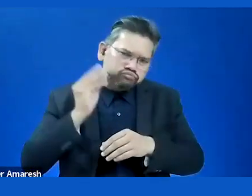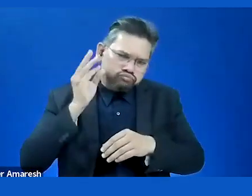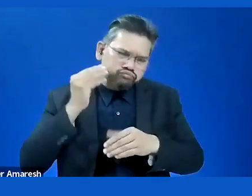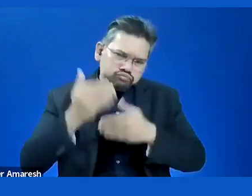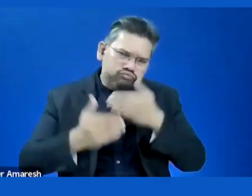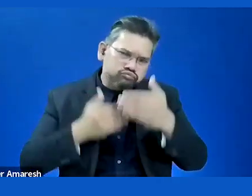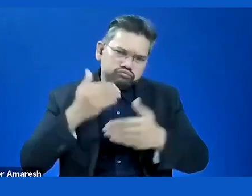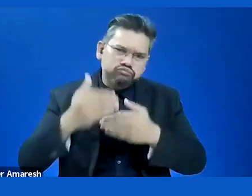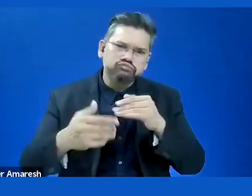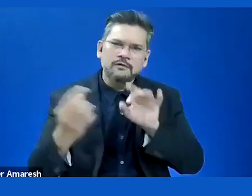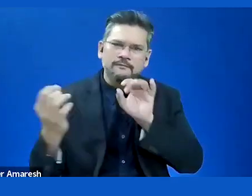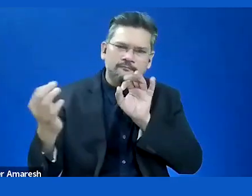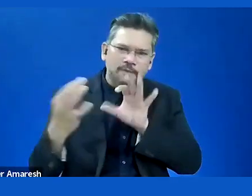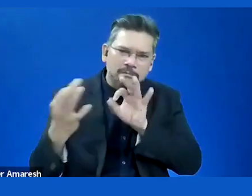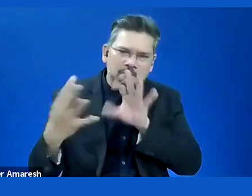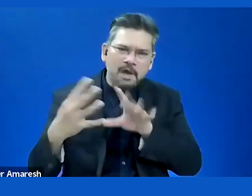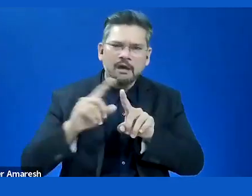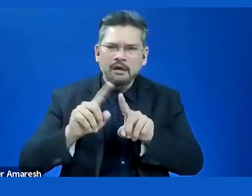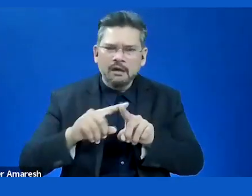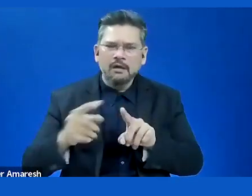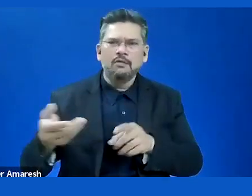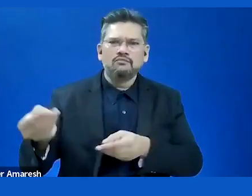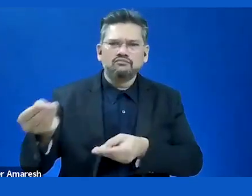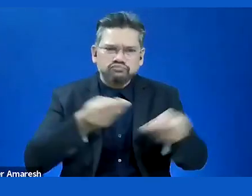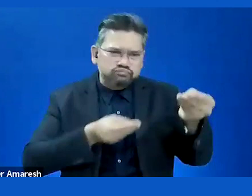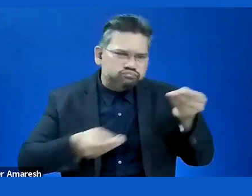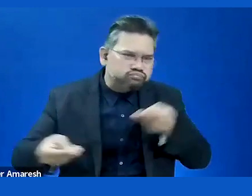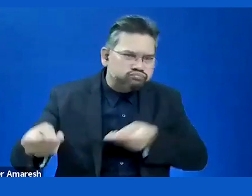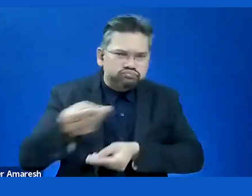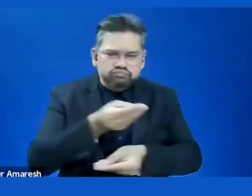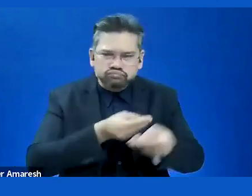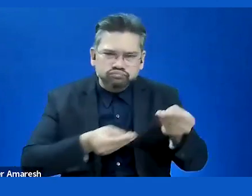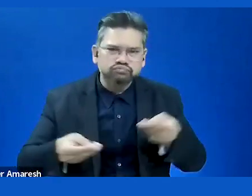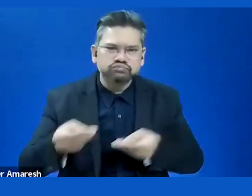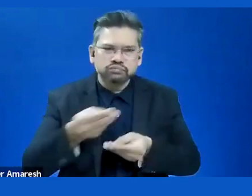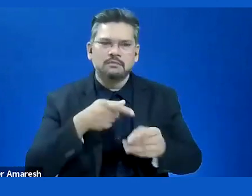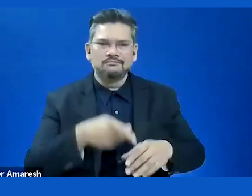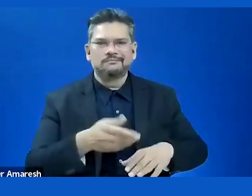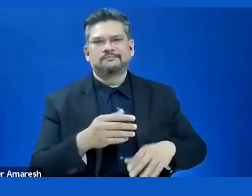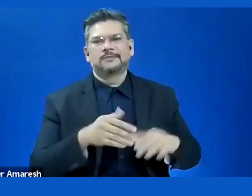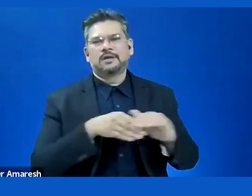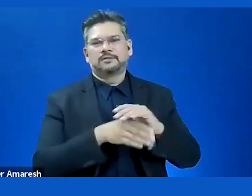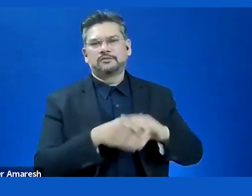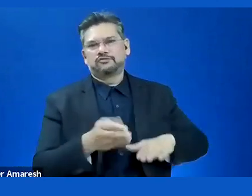stakeholders to improve accessibility across the board. Together, we can continue to break